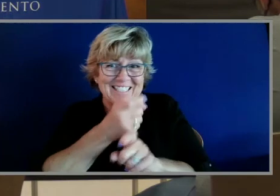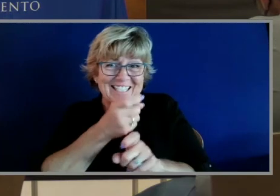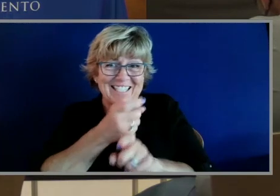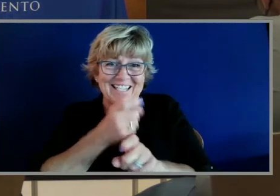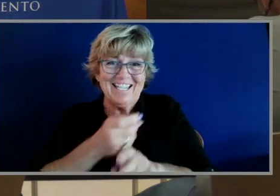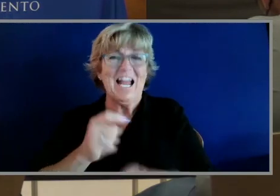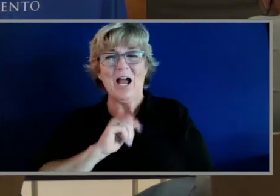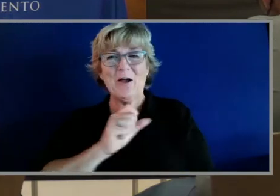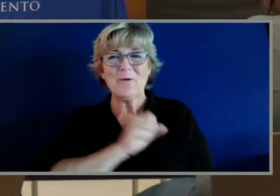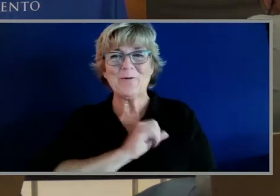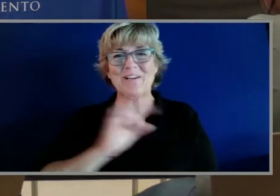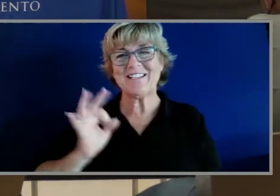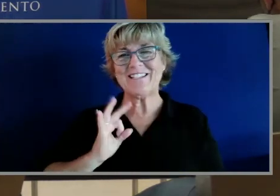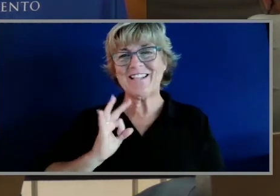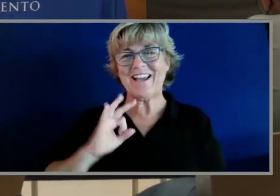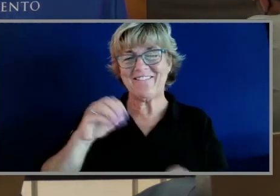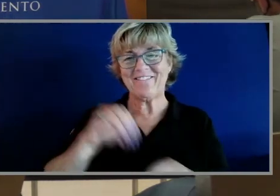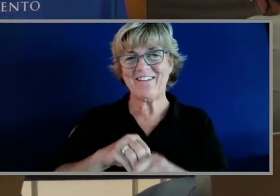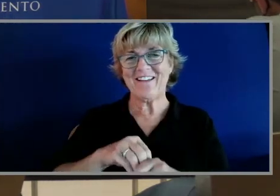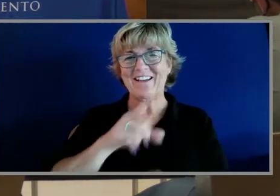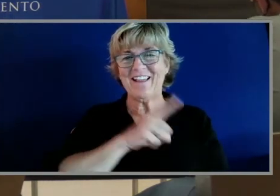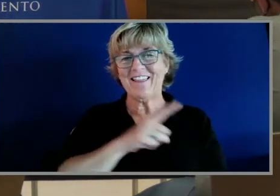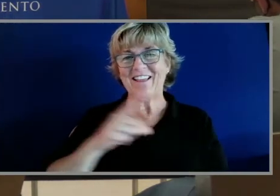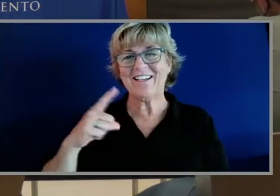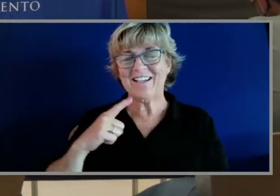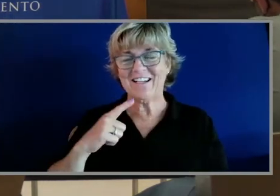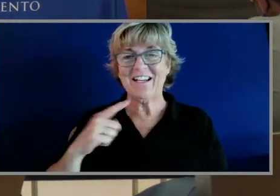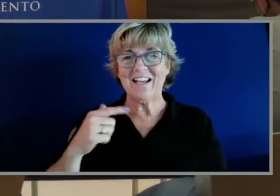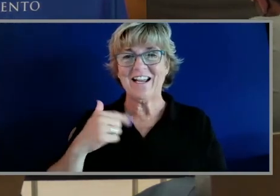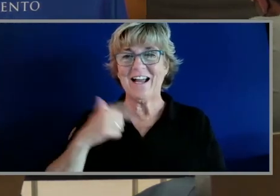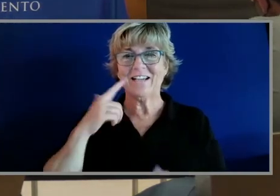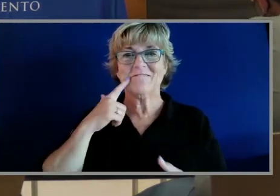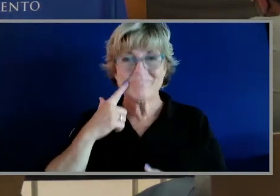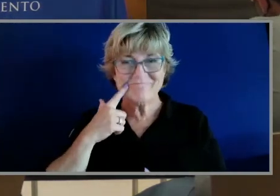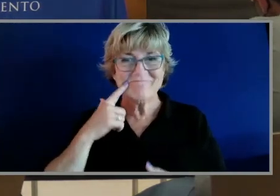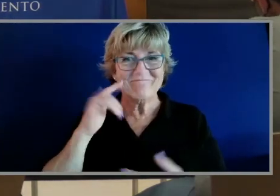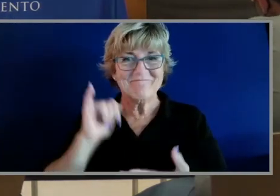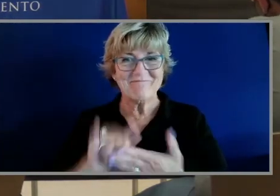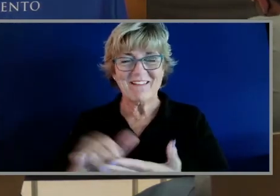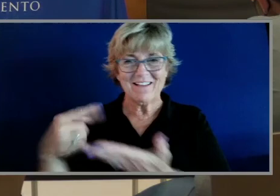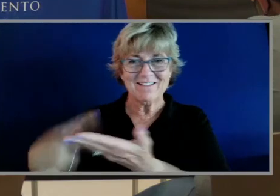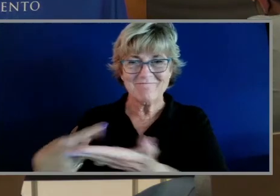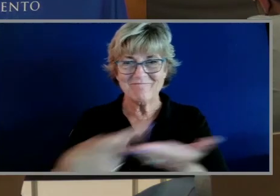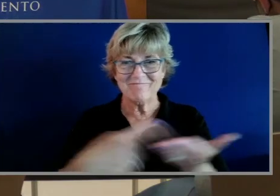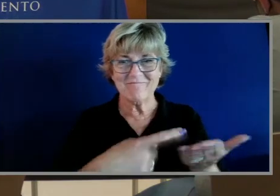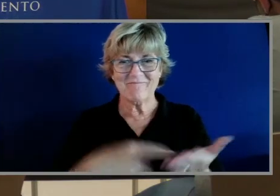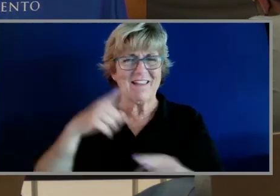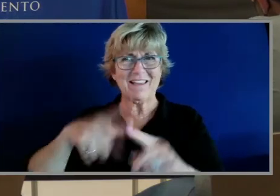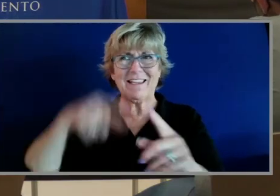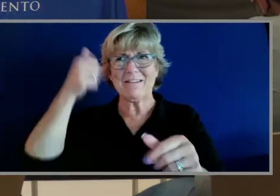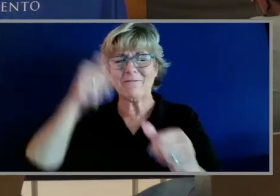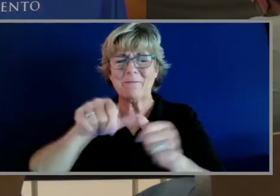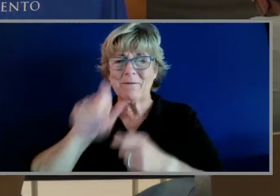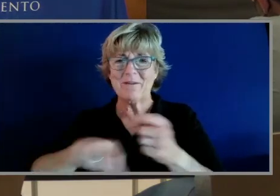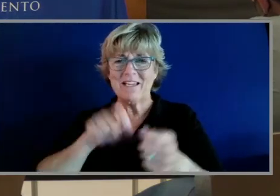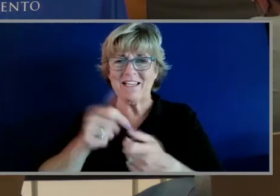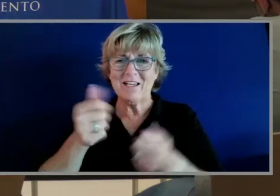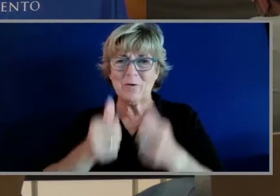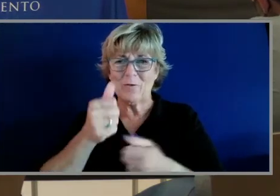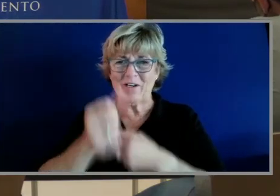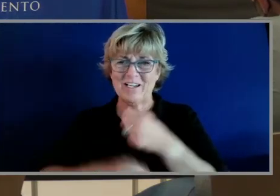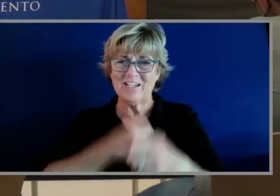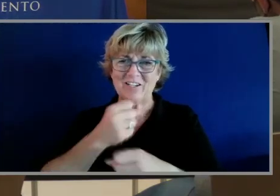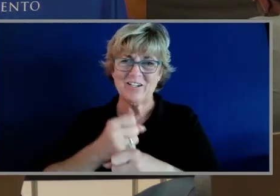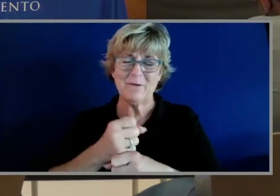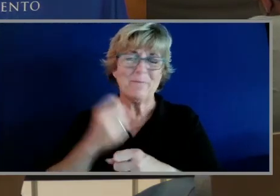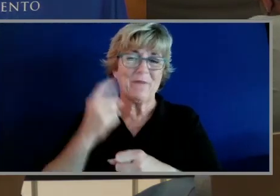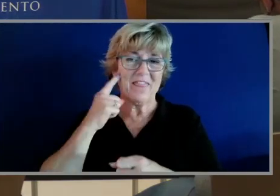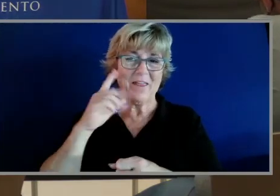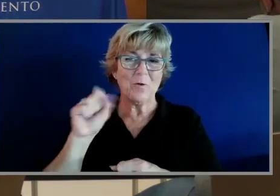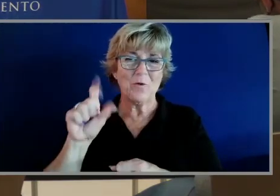Studio: are no I was, I was in the legislators kidding I was a staff person to the legislature and I witnessed the debate for